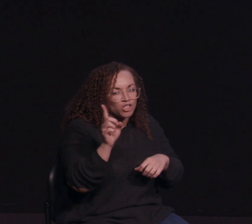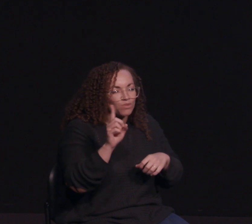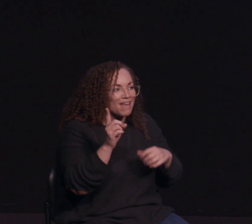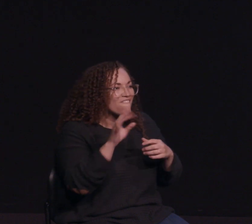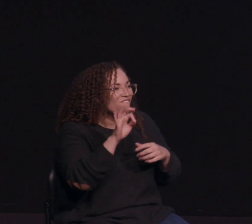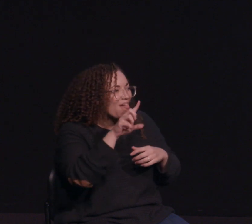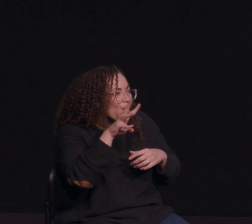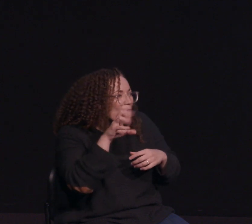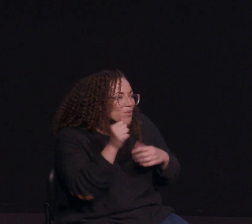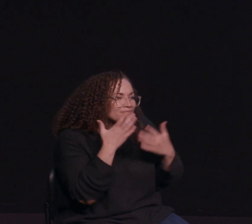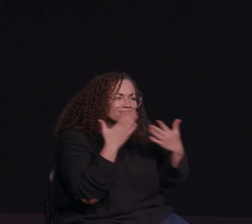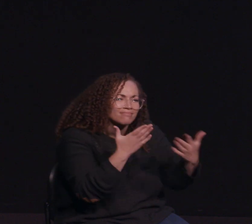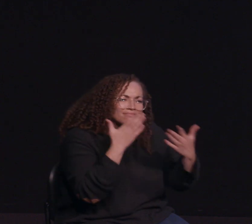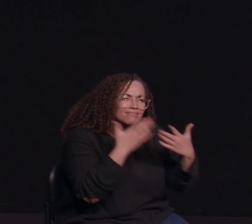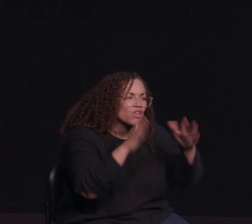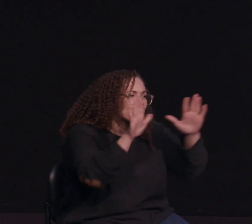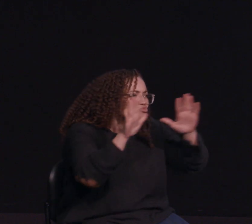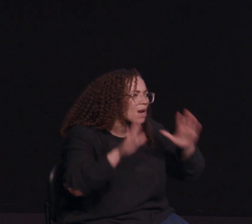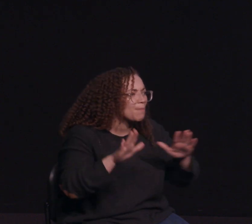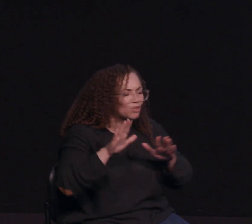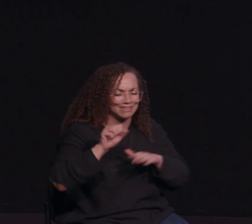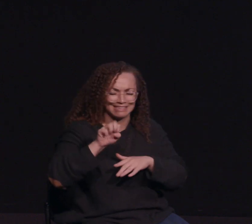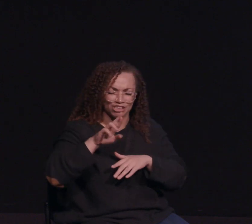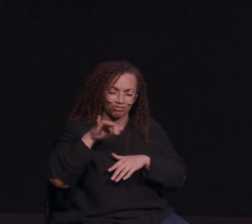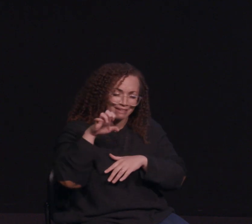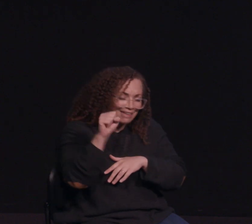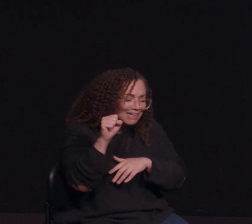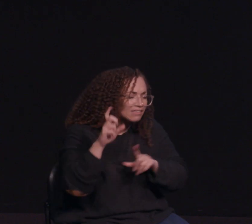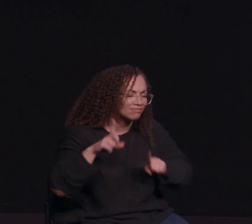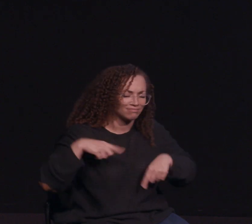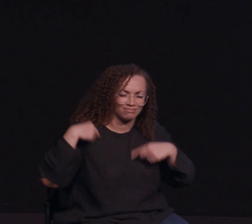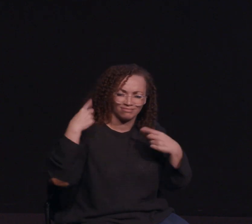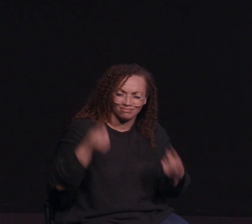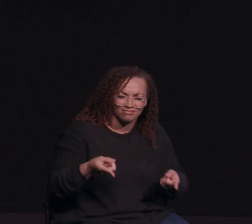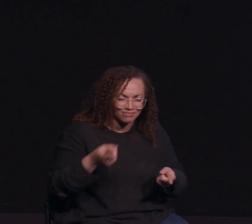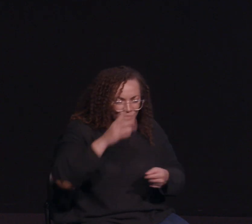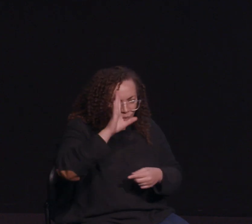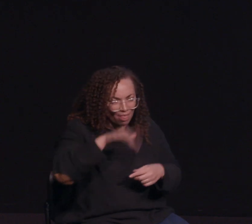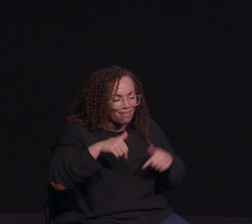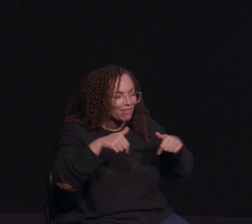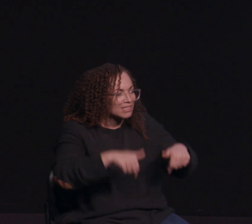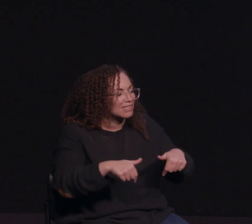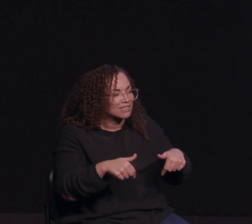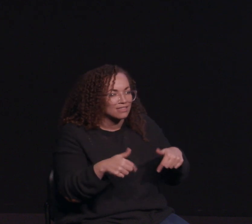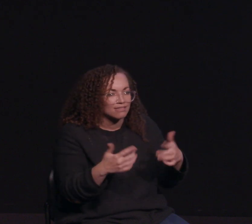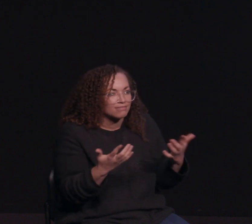If you've been here before, you know how brilliant this has been.